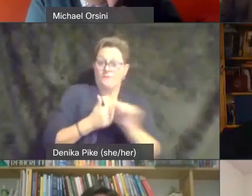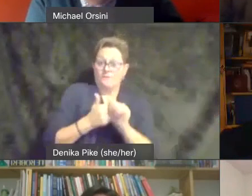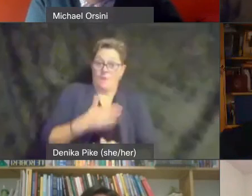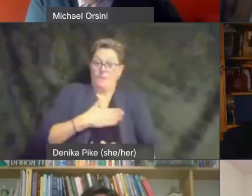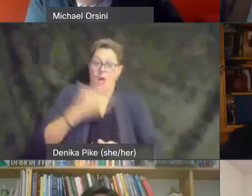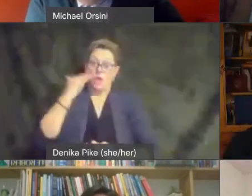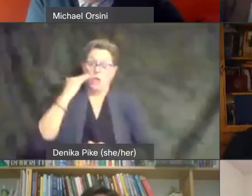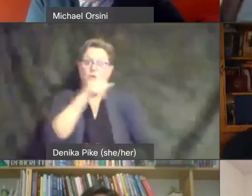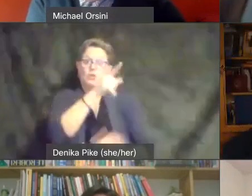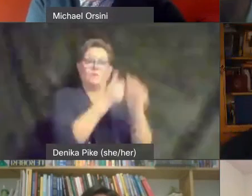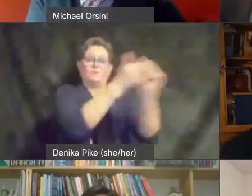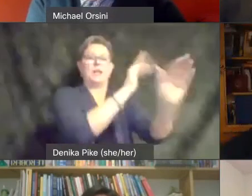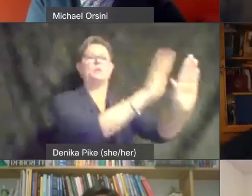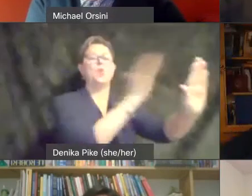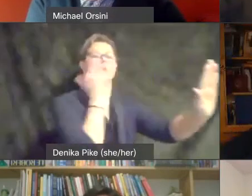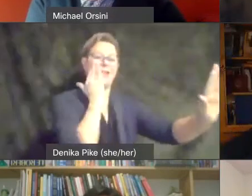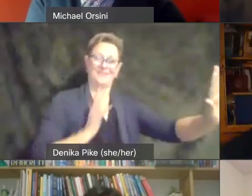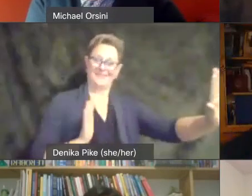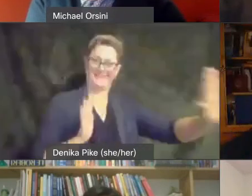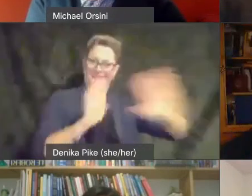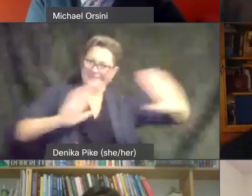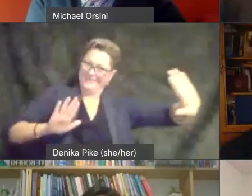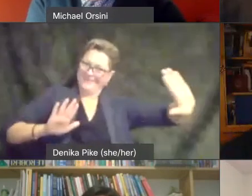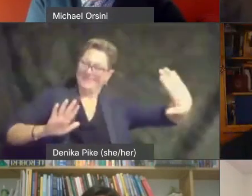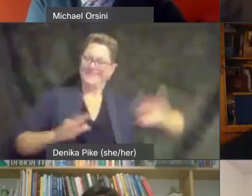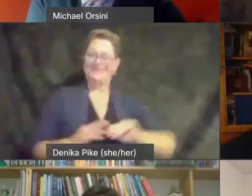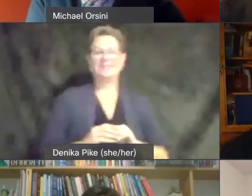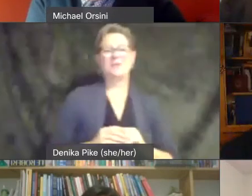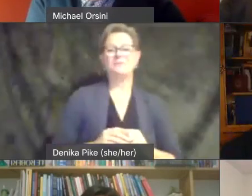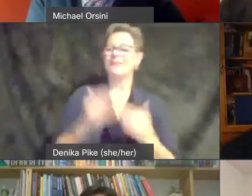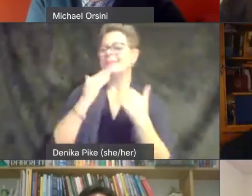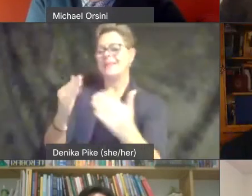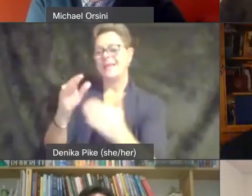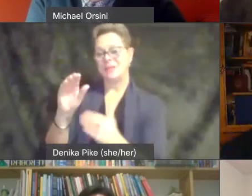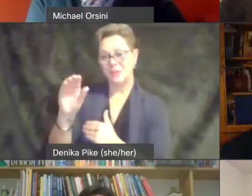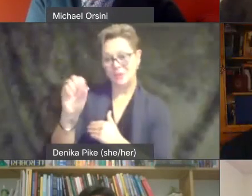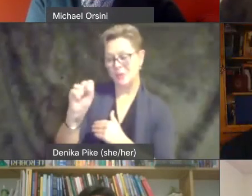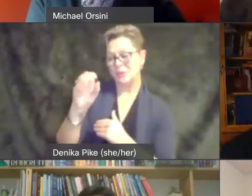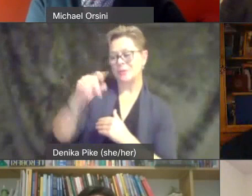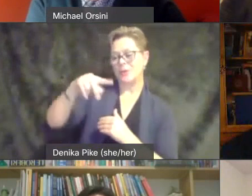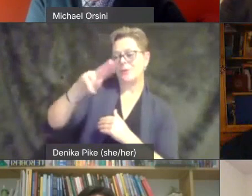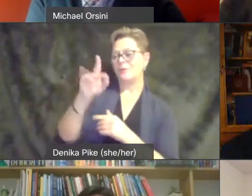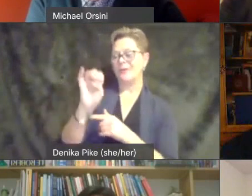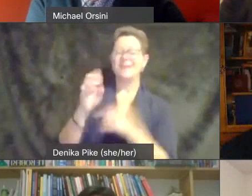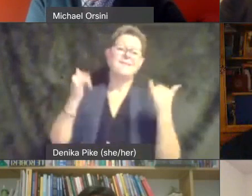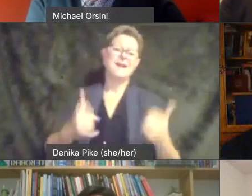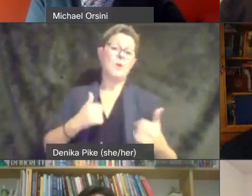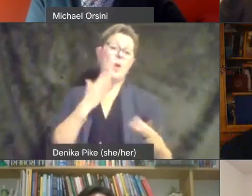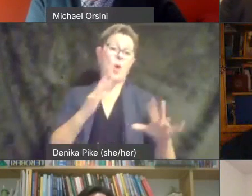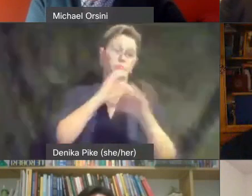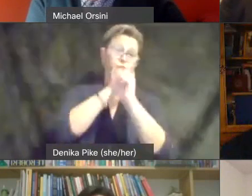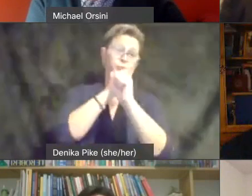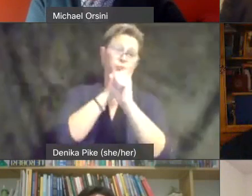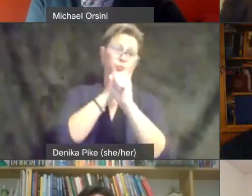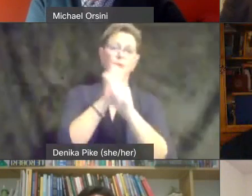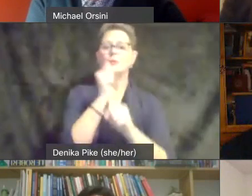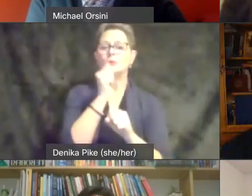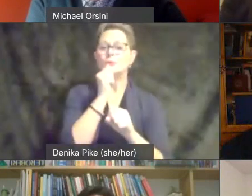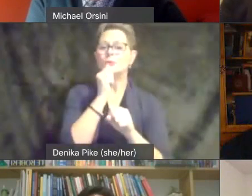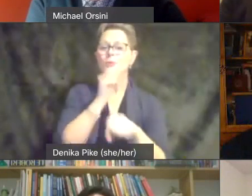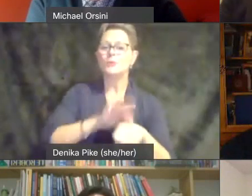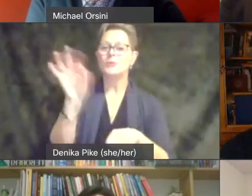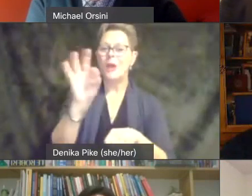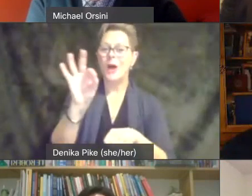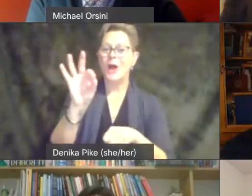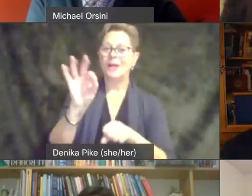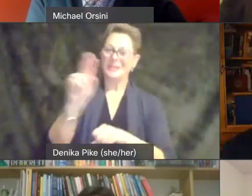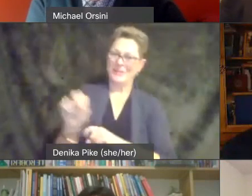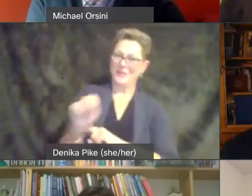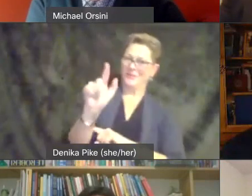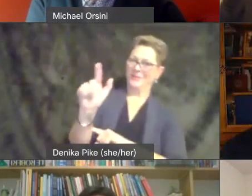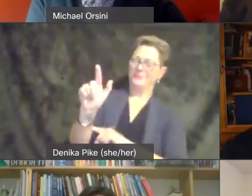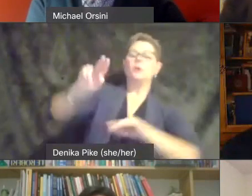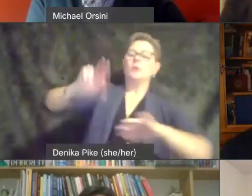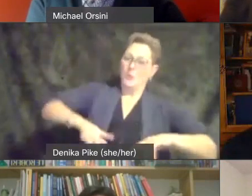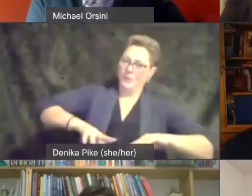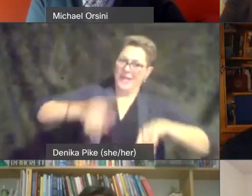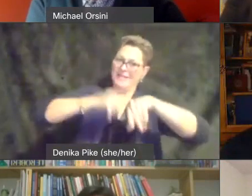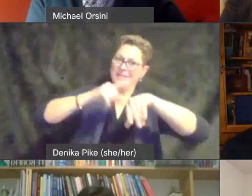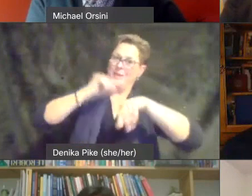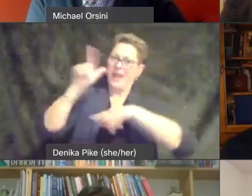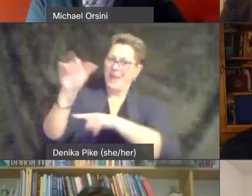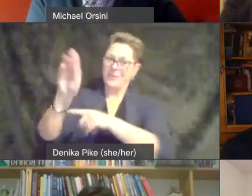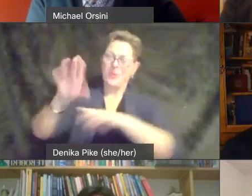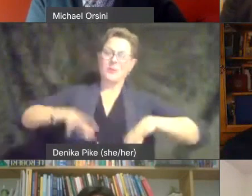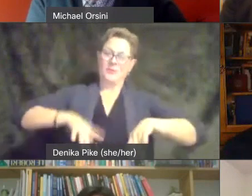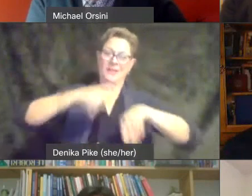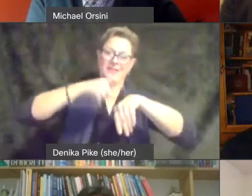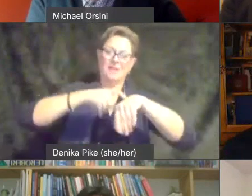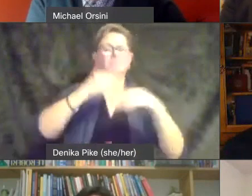Thanks, Sophie. That was wonderful. And, uh, thank you to everybody. So I'm going to just close off now. It's almost we're getting onto 9 o'clock Newfoundland, Labrador time or noon my time I should say so thank you so much for all the questions. That was wonderful.